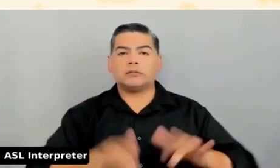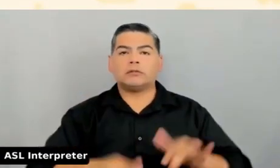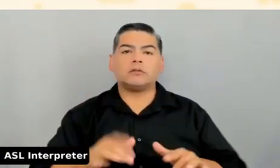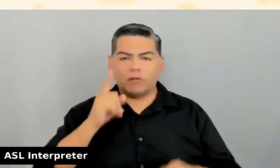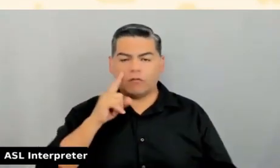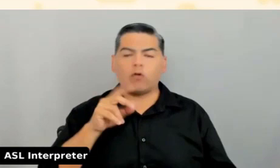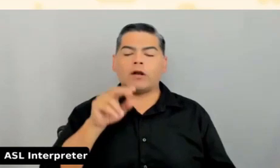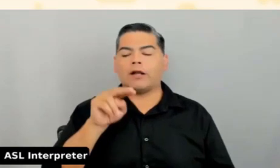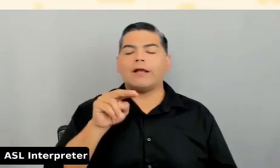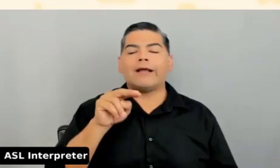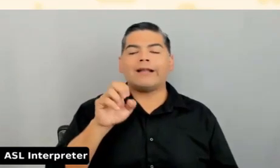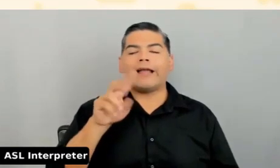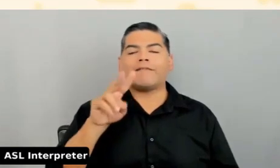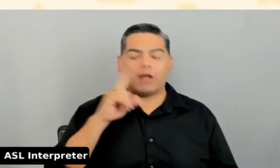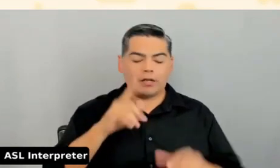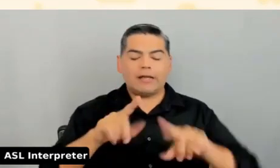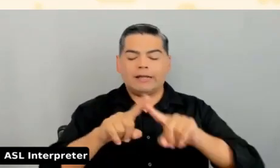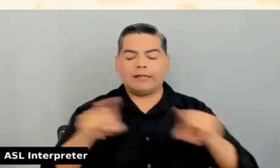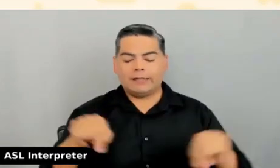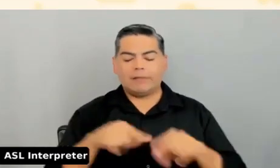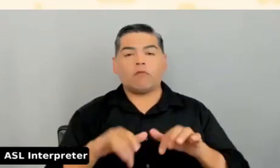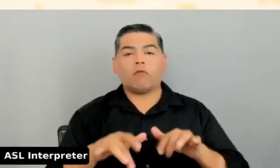or who like to use keyboards to fill out forms, which a lot of people do.